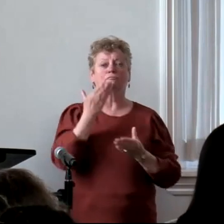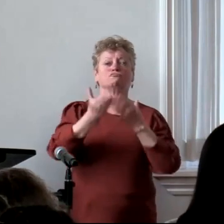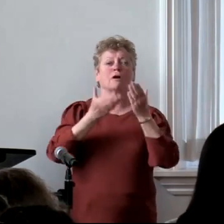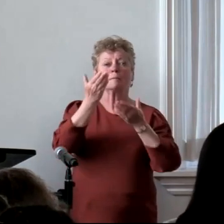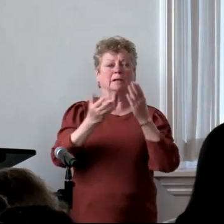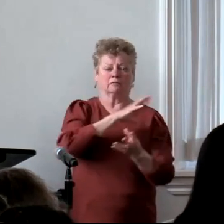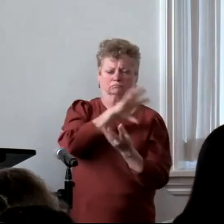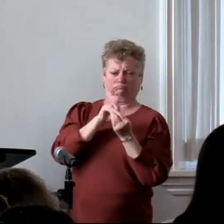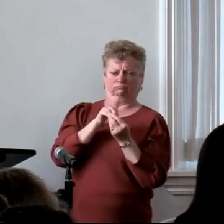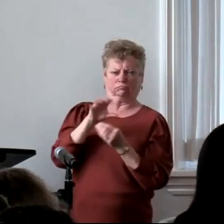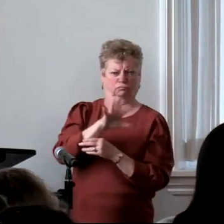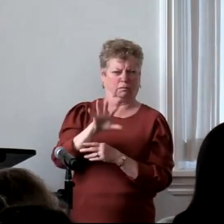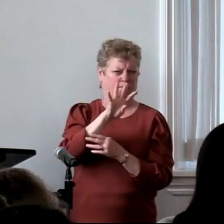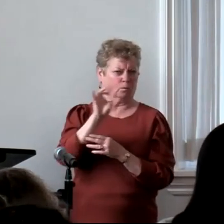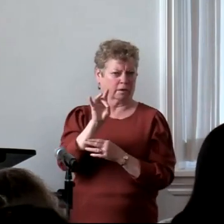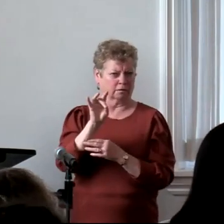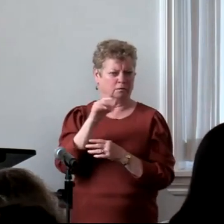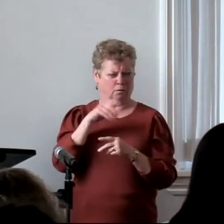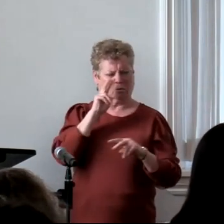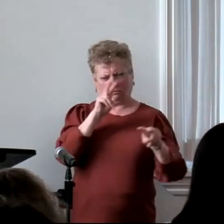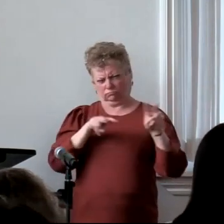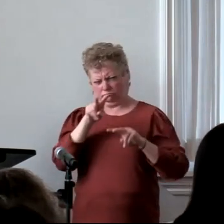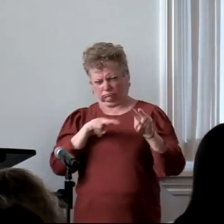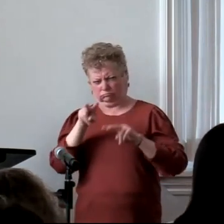And we will be carefully reviewing those recommendations throughout this year